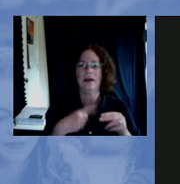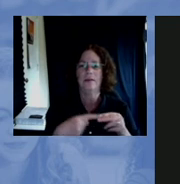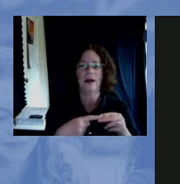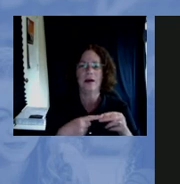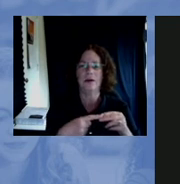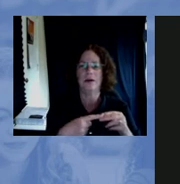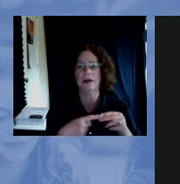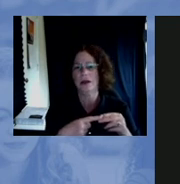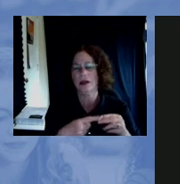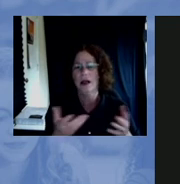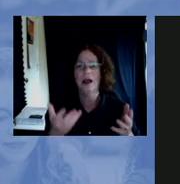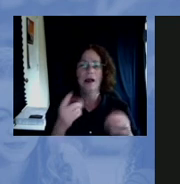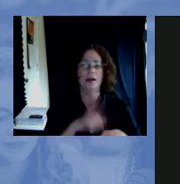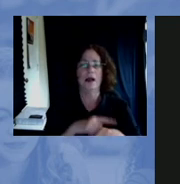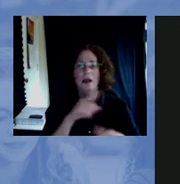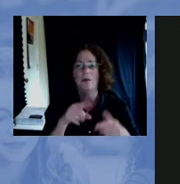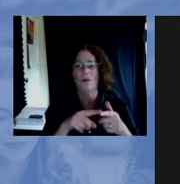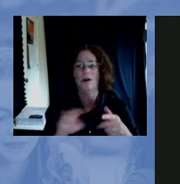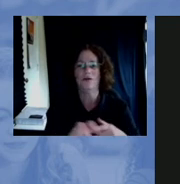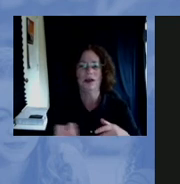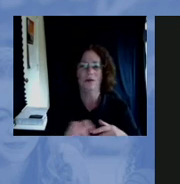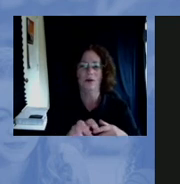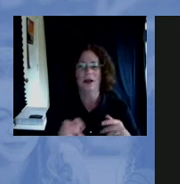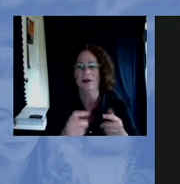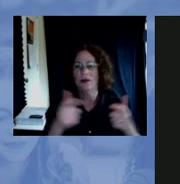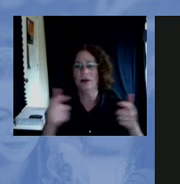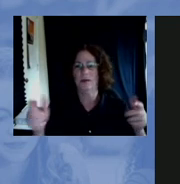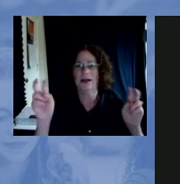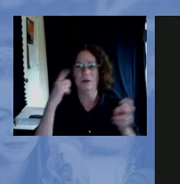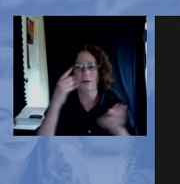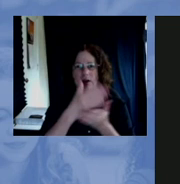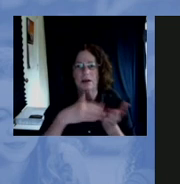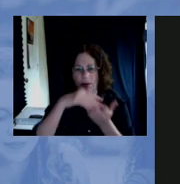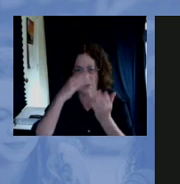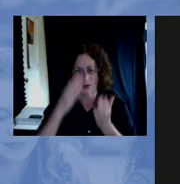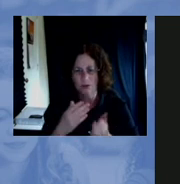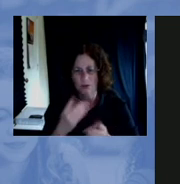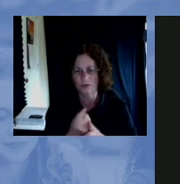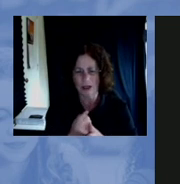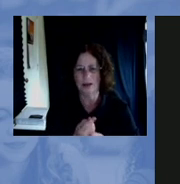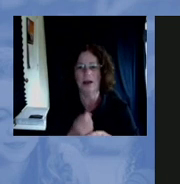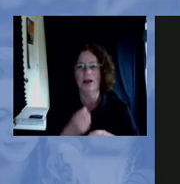WHEN TRANSPORTATION WAS AN ISSUE FOR SOME STUDENTS, MAKING A DECISION WHETHER TO PAY